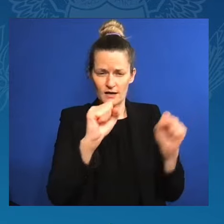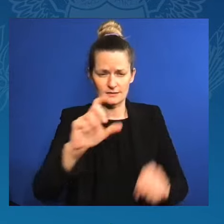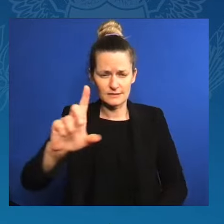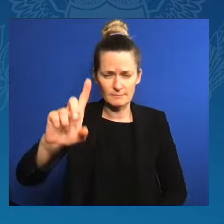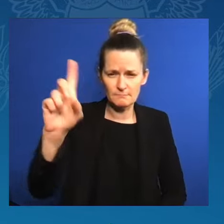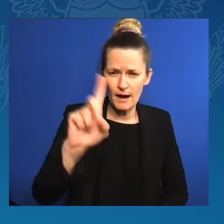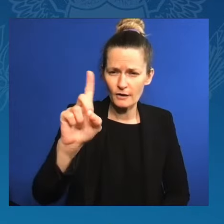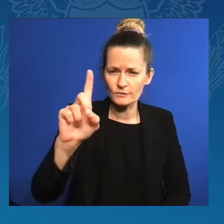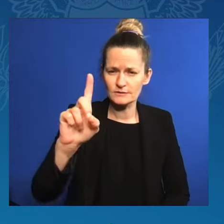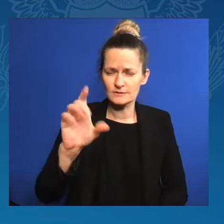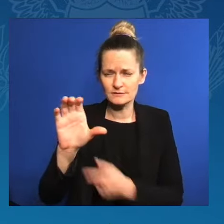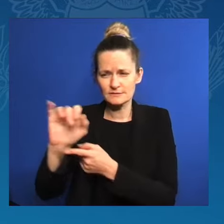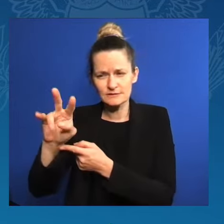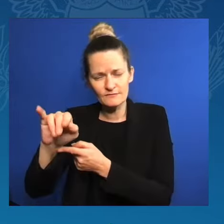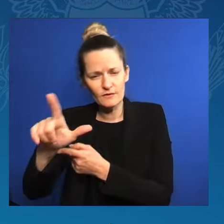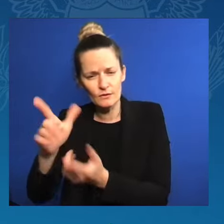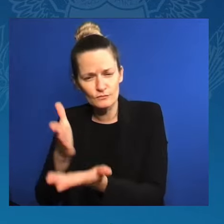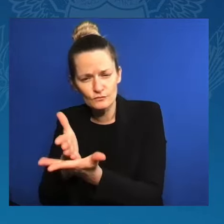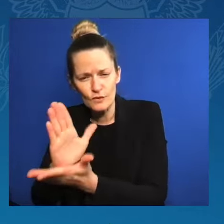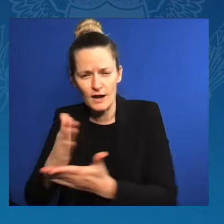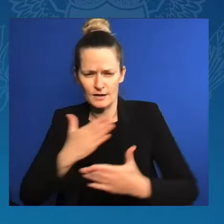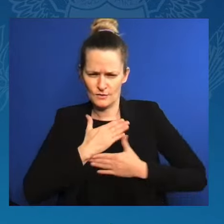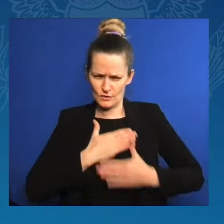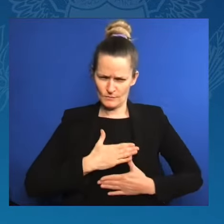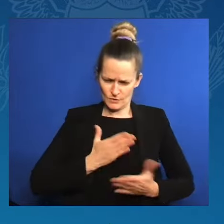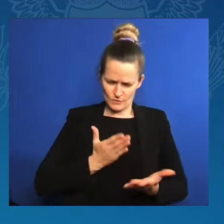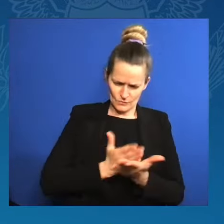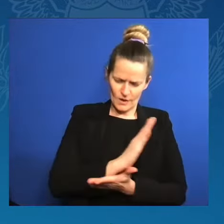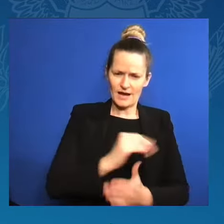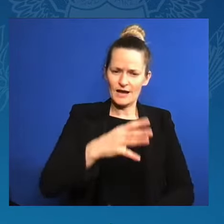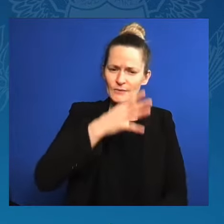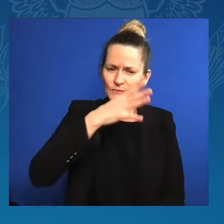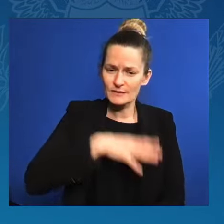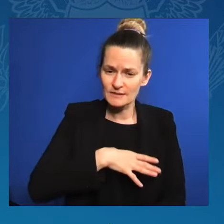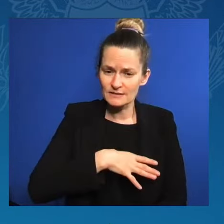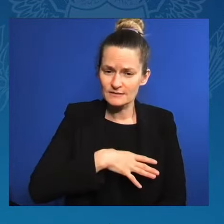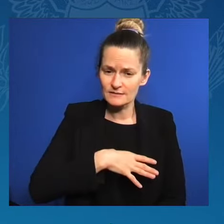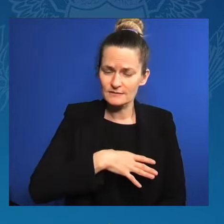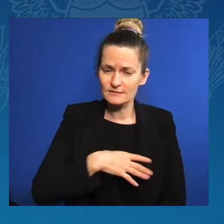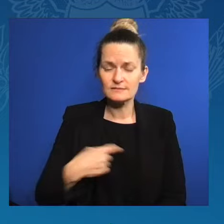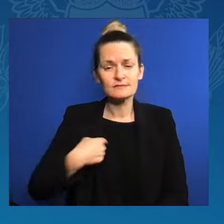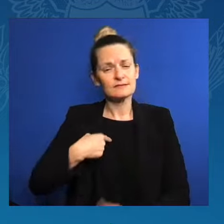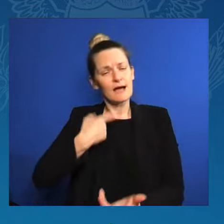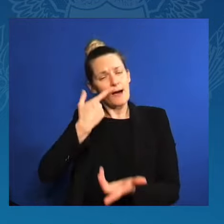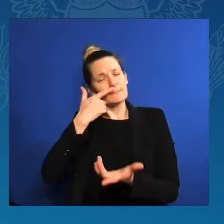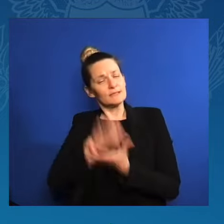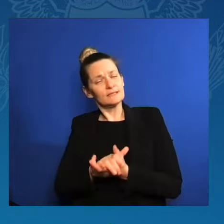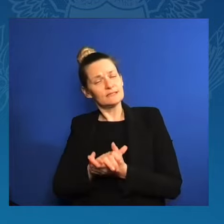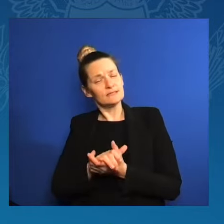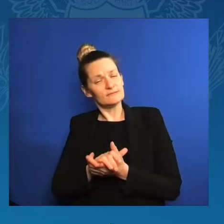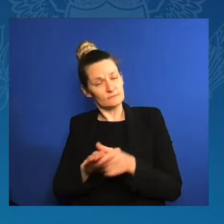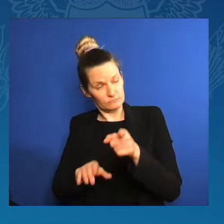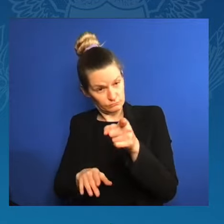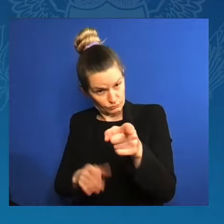And I do believe that when you know what you stand for, you know what to fight for.